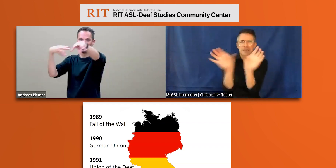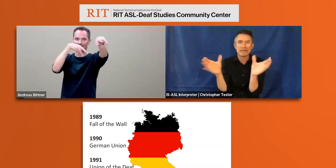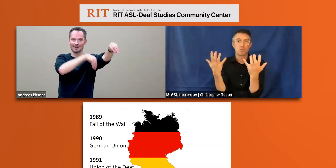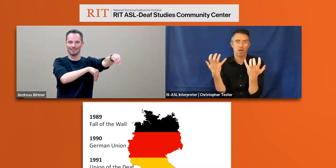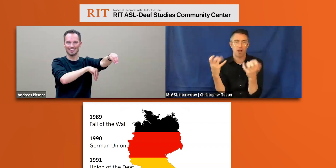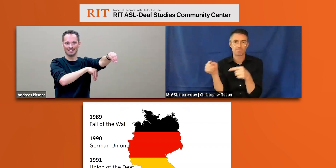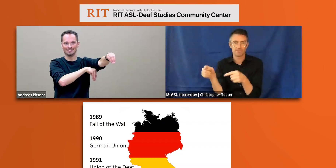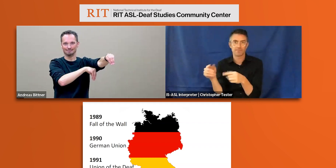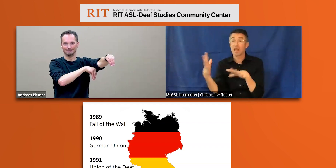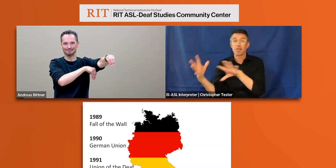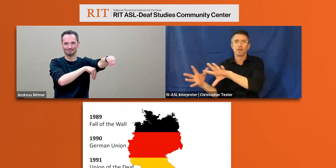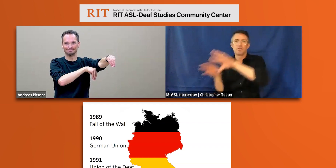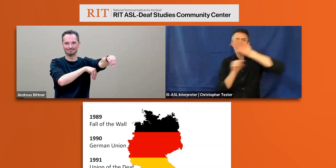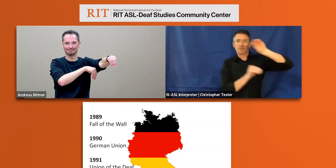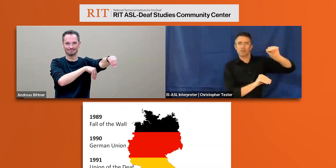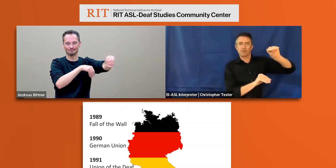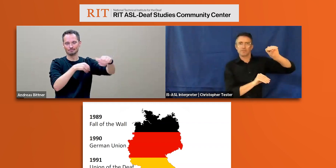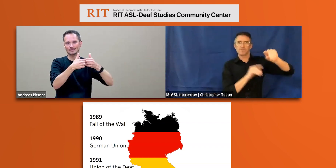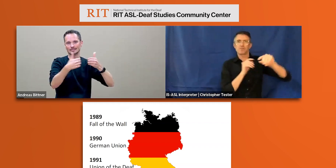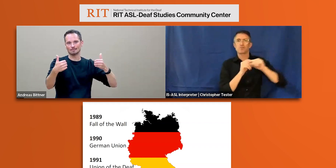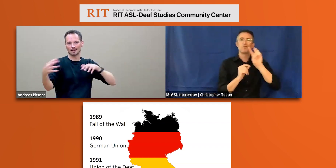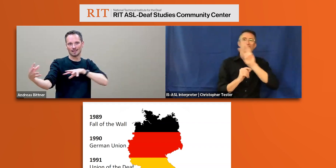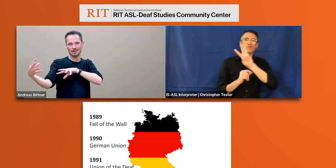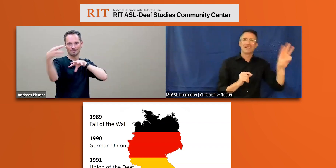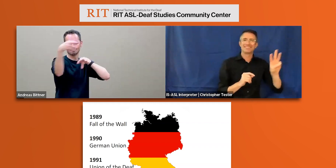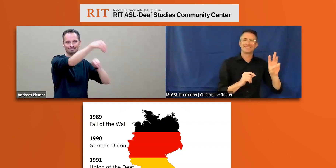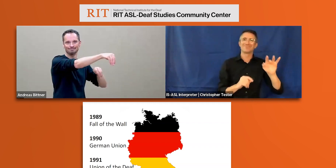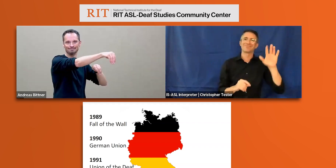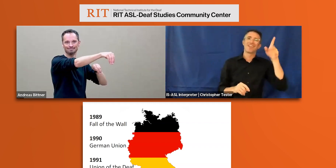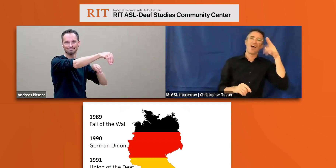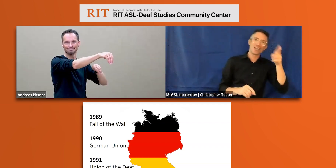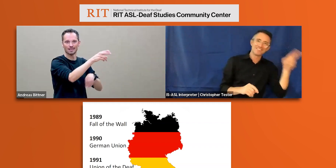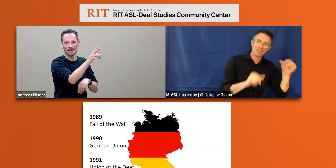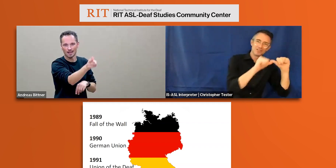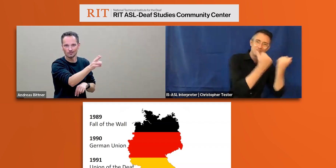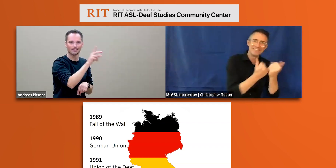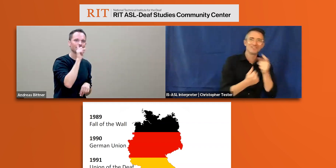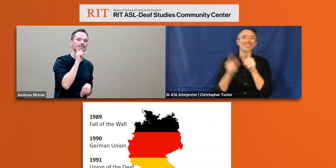And in the east, the association still wanted